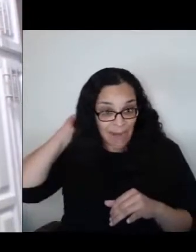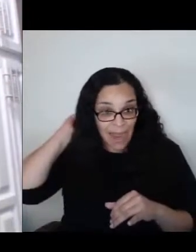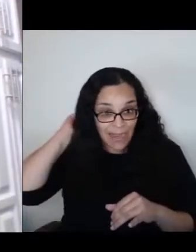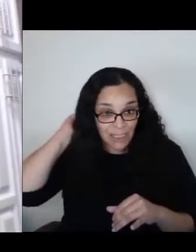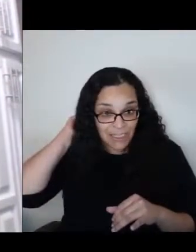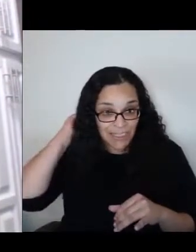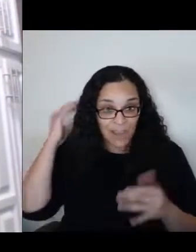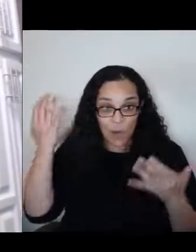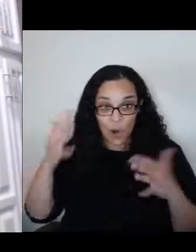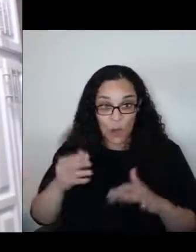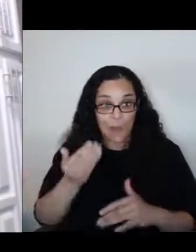I,